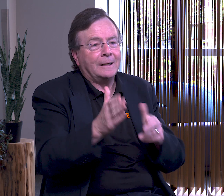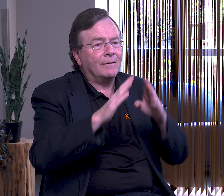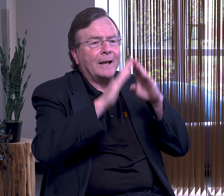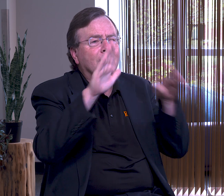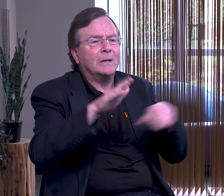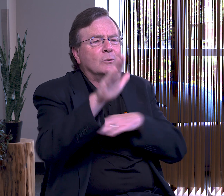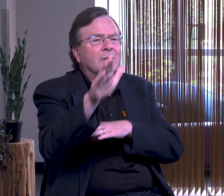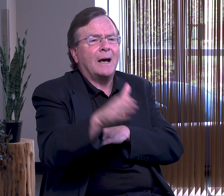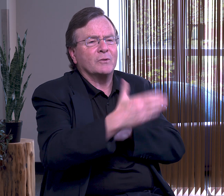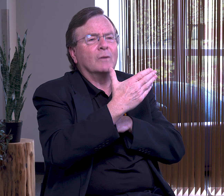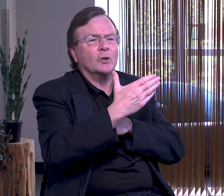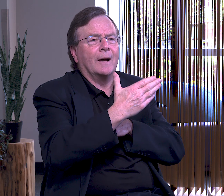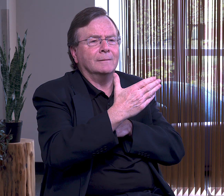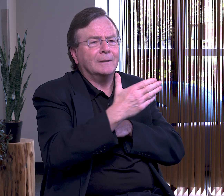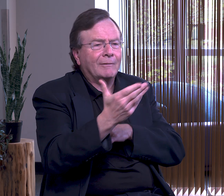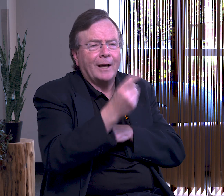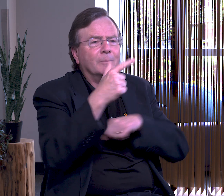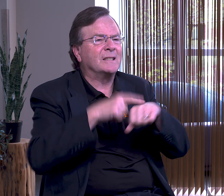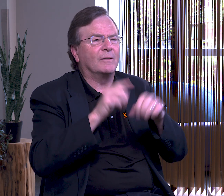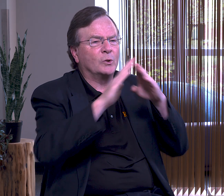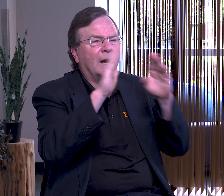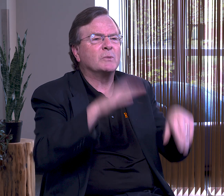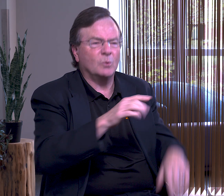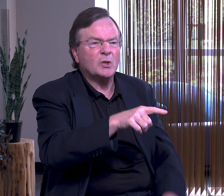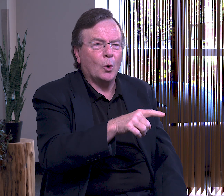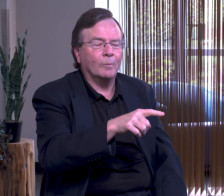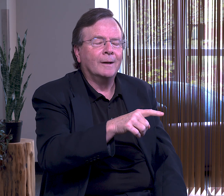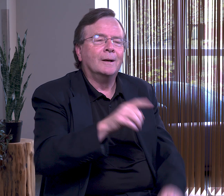He invited me to his house overnight. He invited me several times to his home.